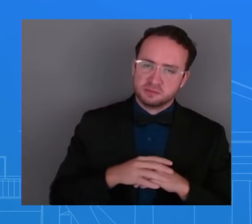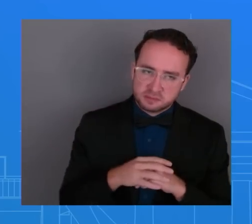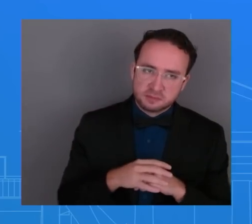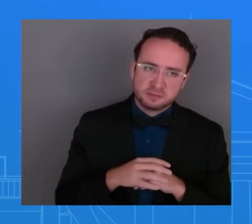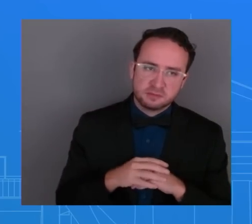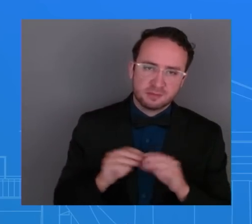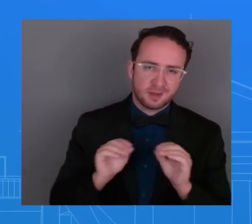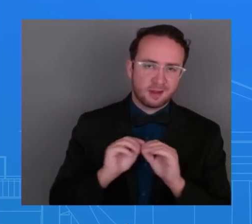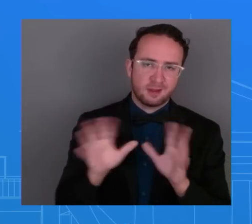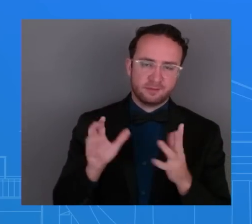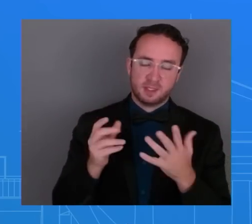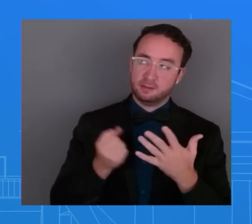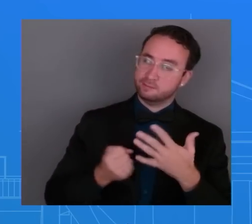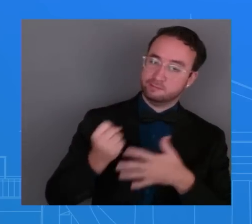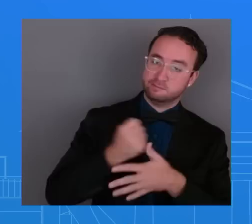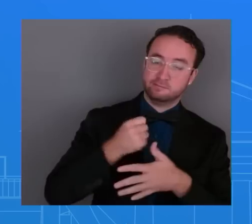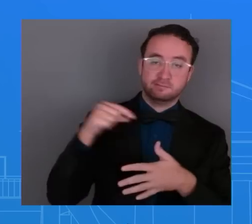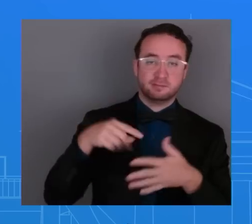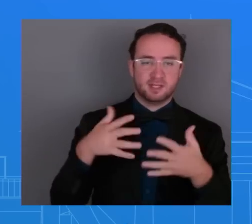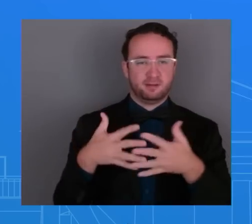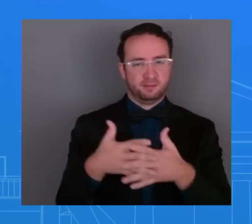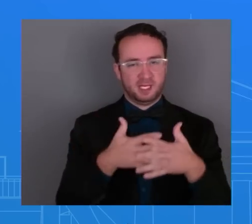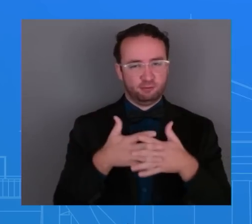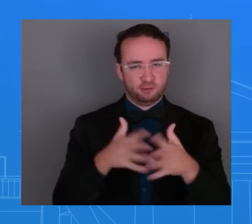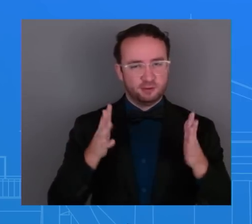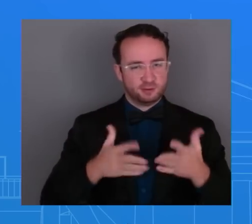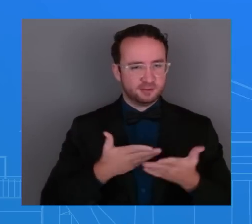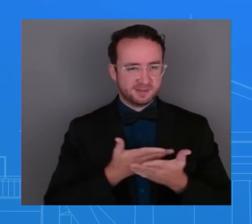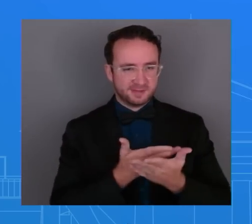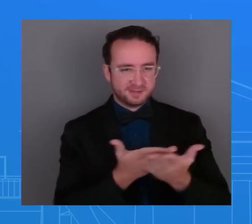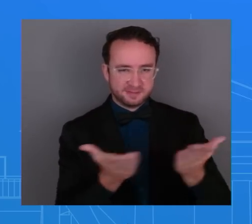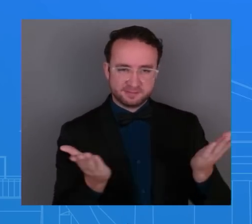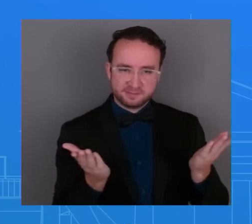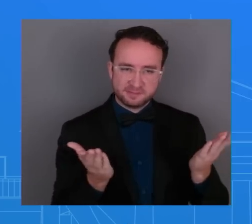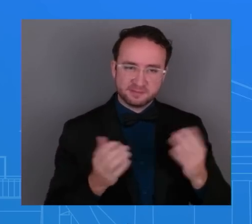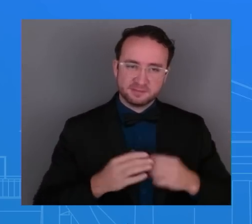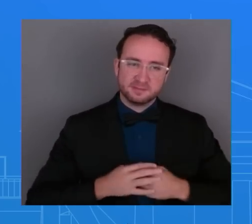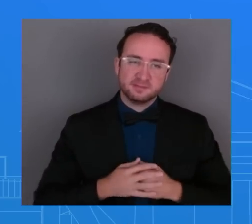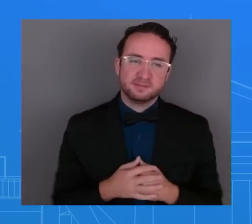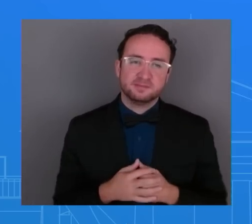the center of it is the American people. The Press: And on the DNC. How is he viewing his role next week?